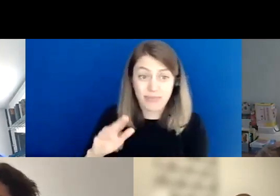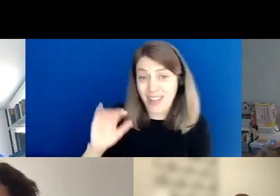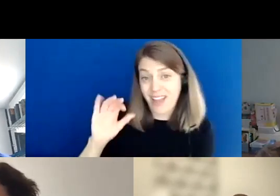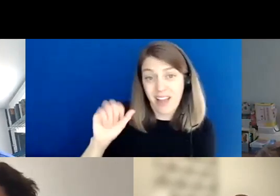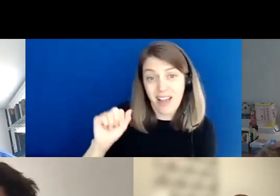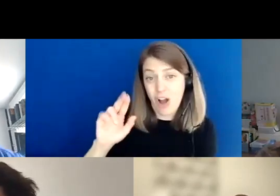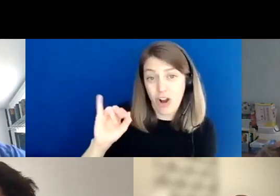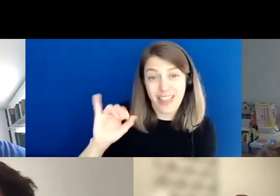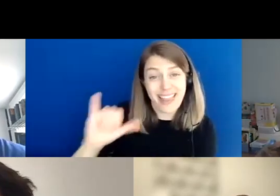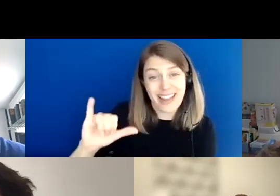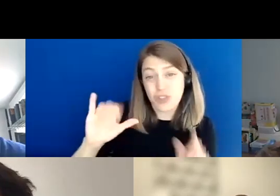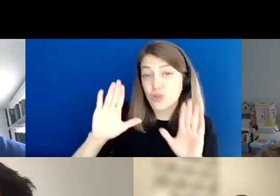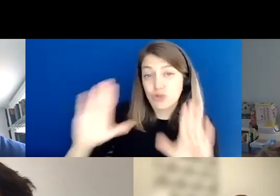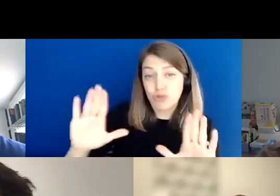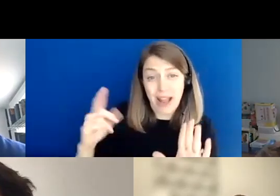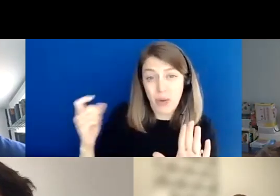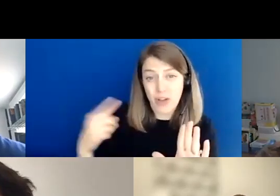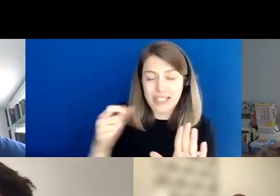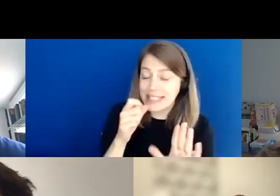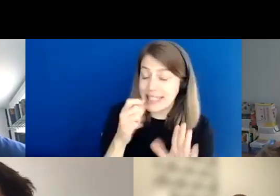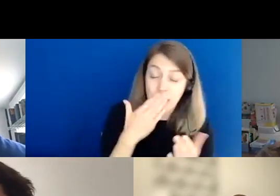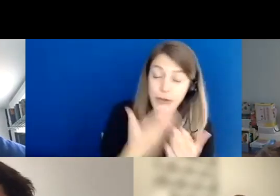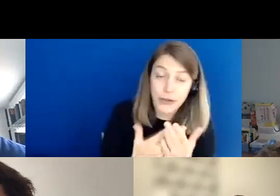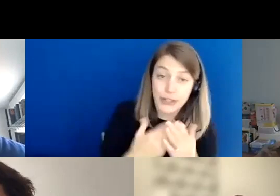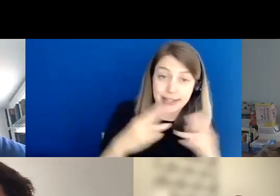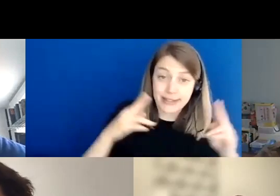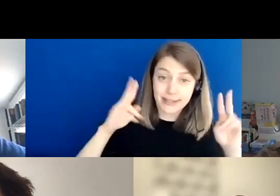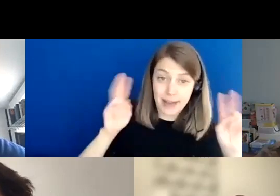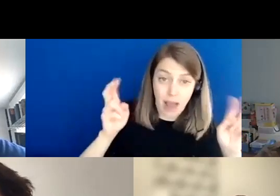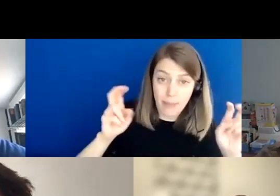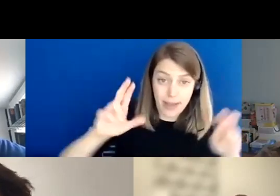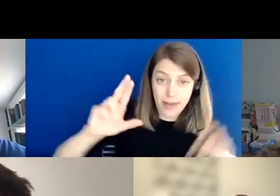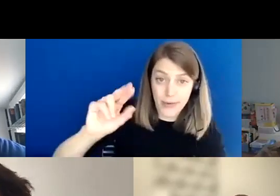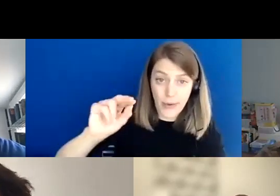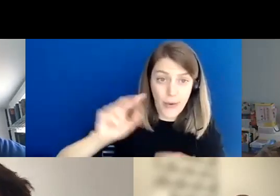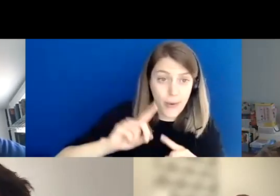Though it is not a great topic because it's clear that they are taking